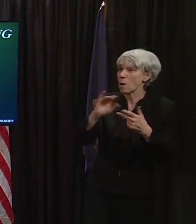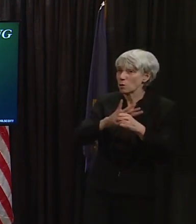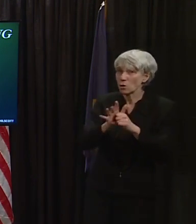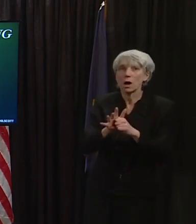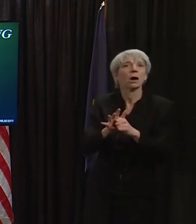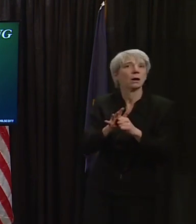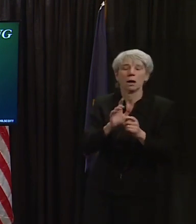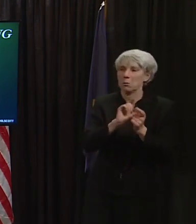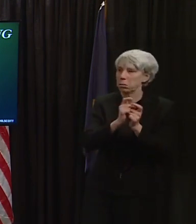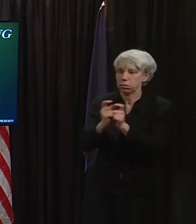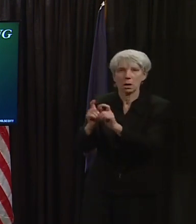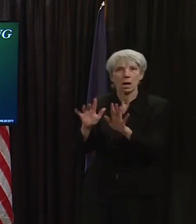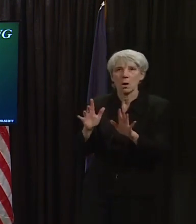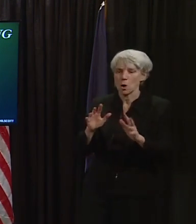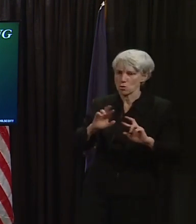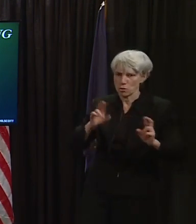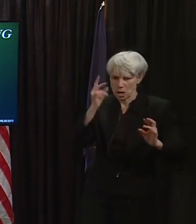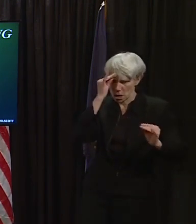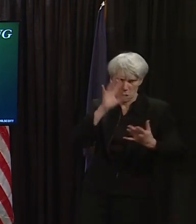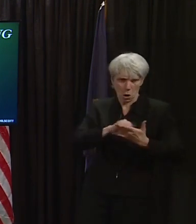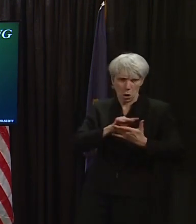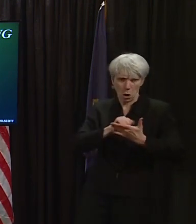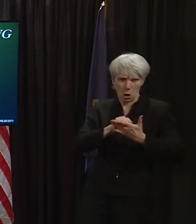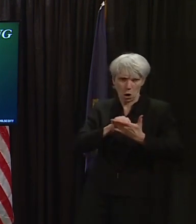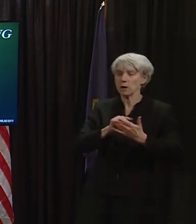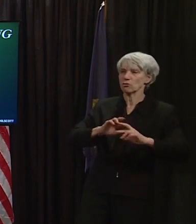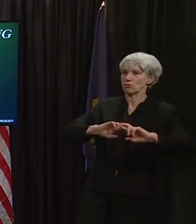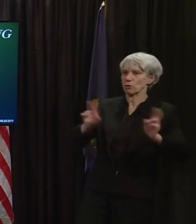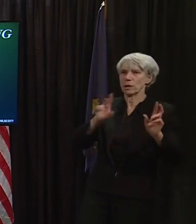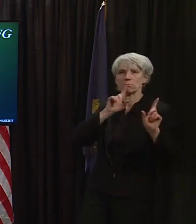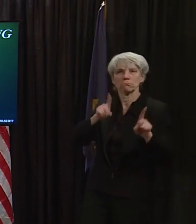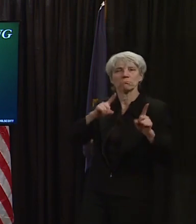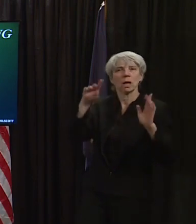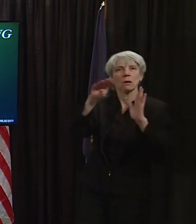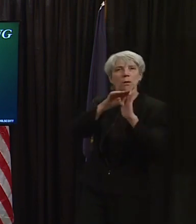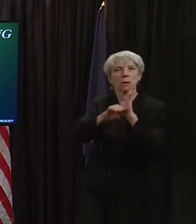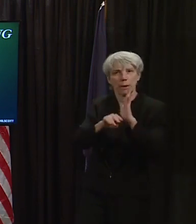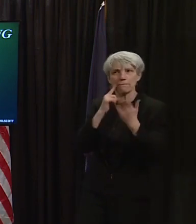and I understand how challenging this has been for our Children. The virus